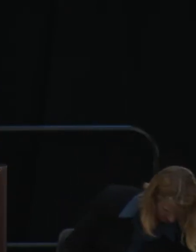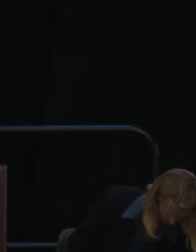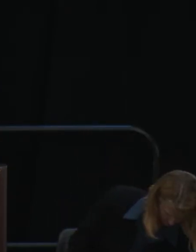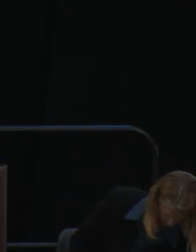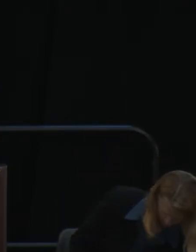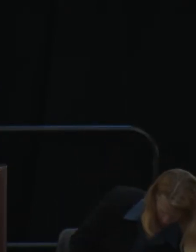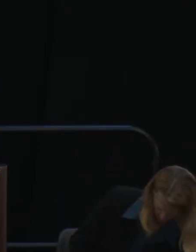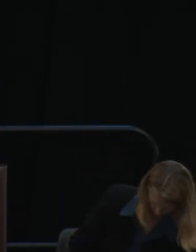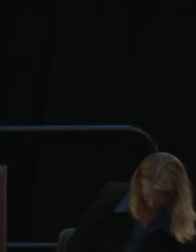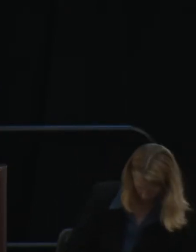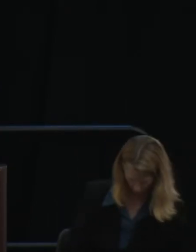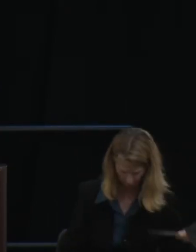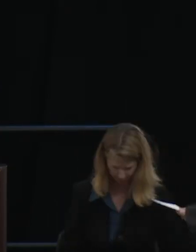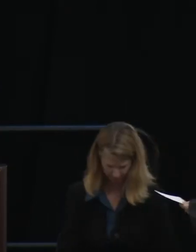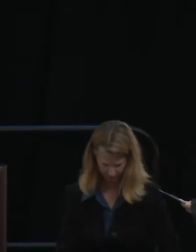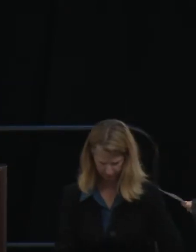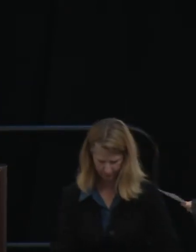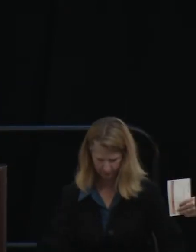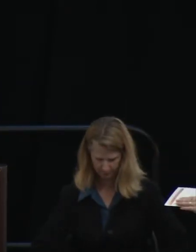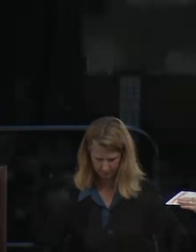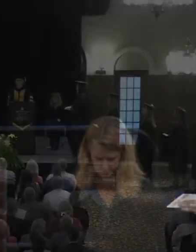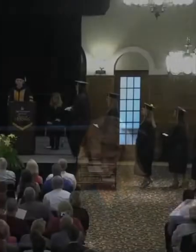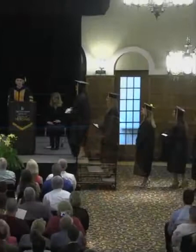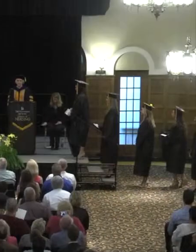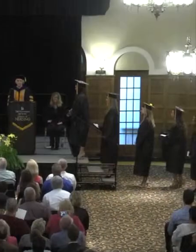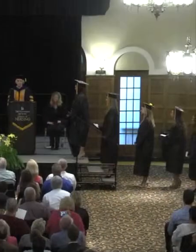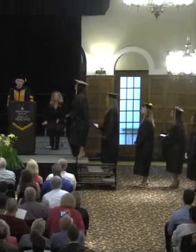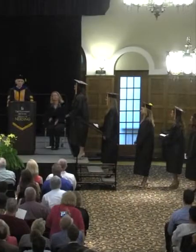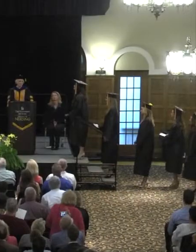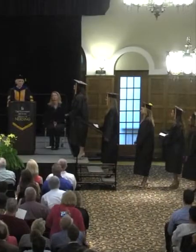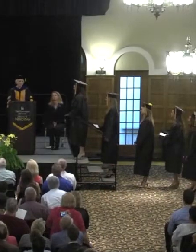with Honors in Nursing, and with High Distinction.